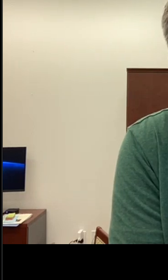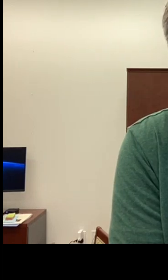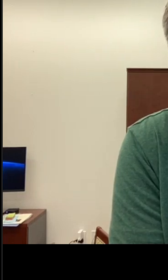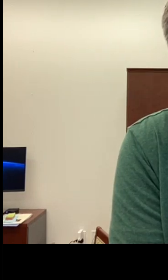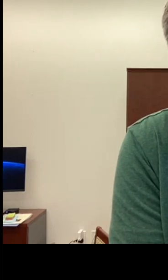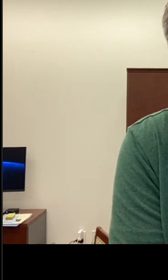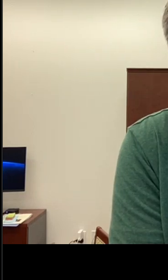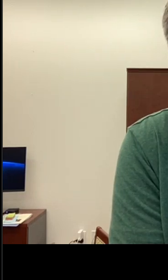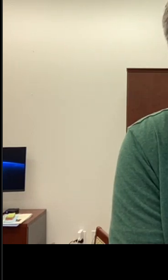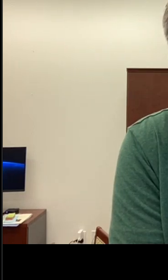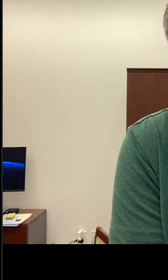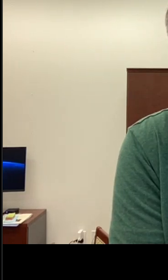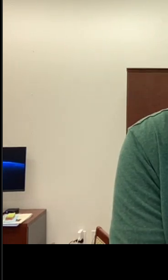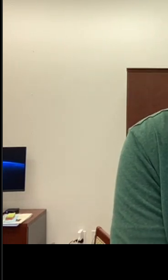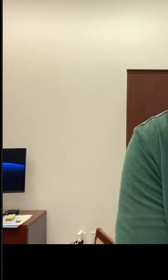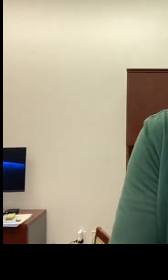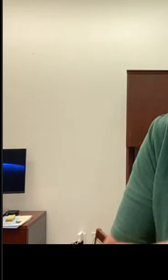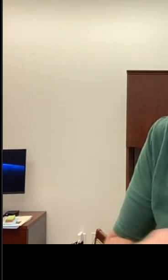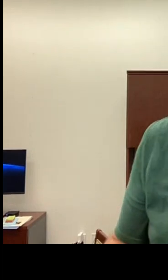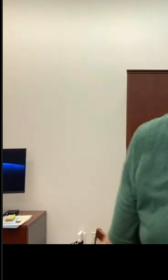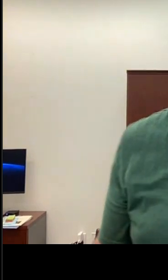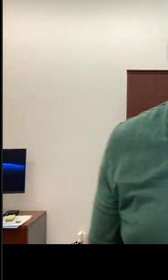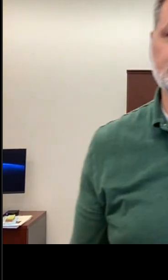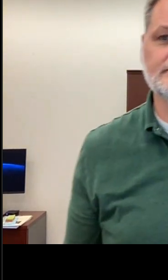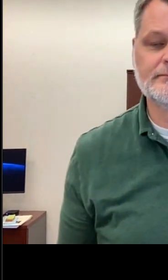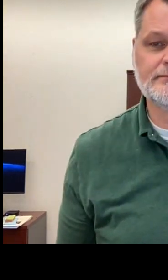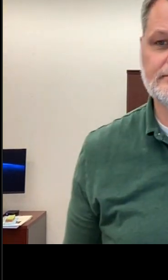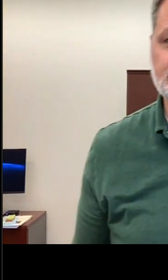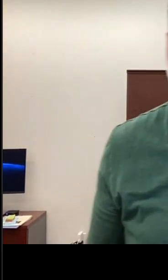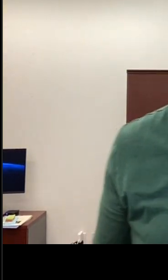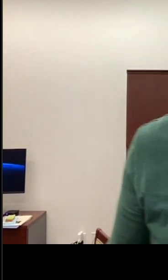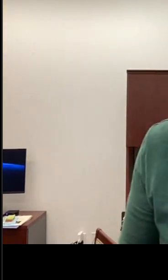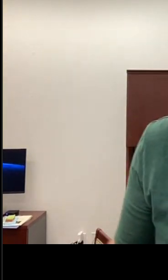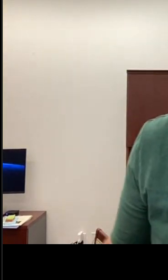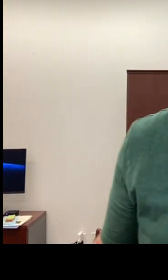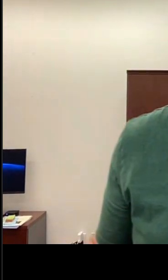But be sure to sign up for that. The recording from today's session will be posted